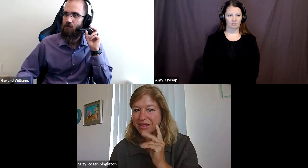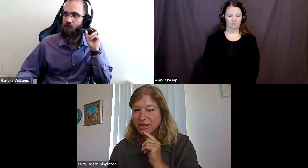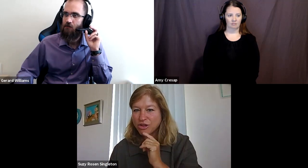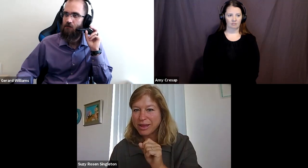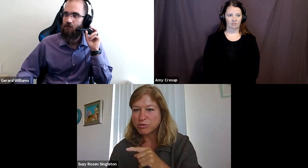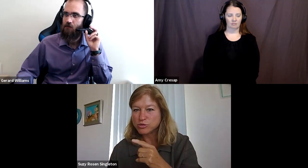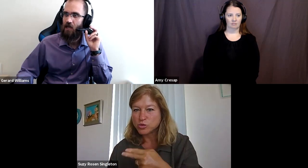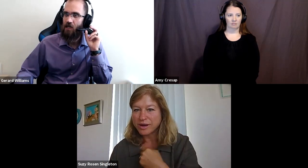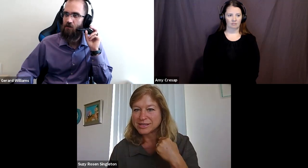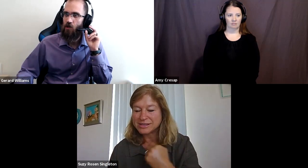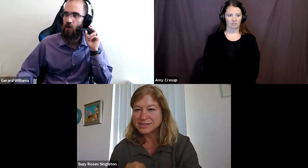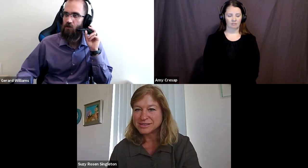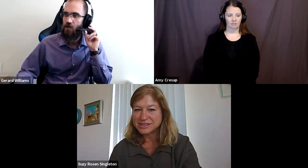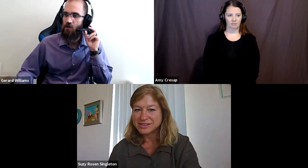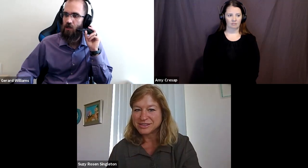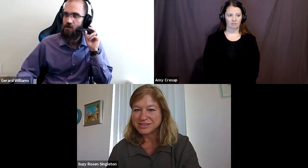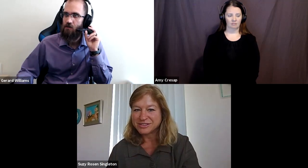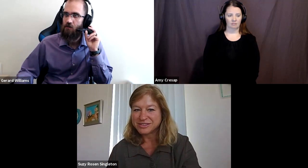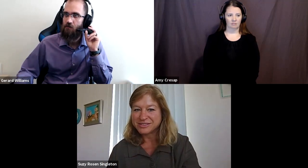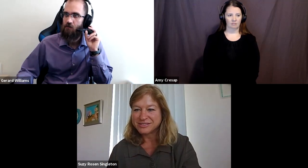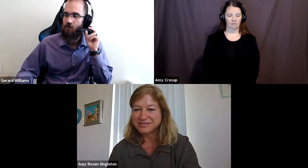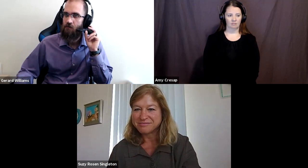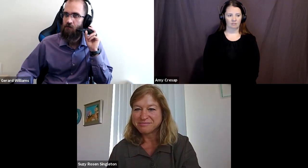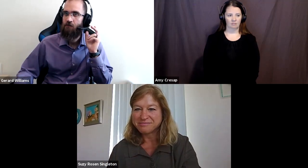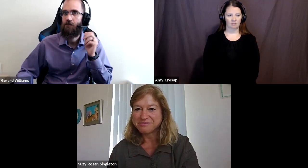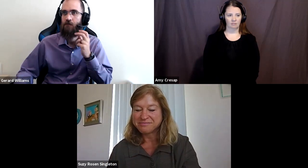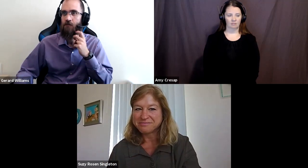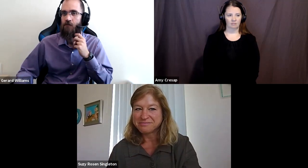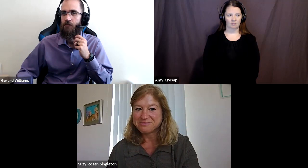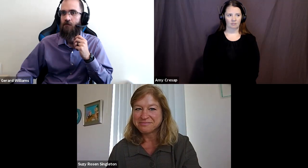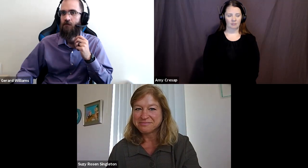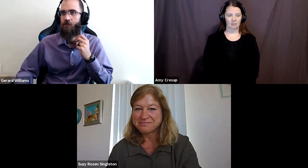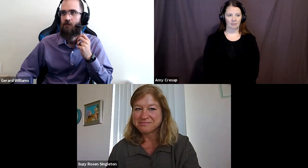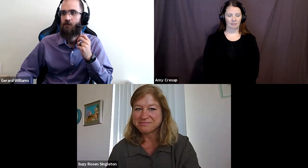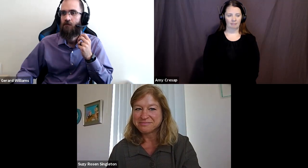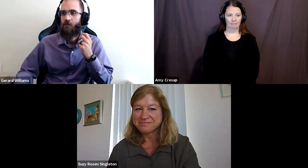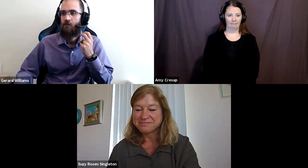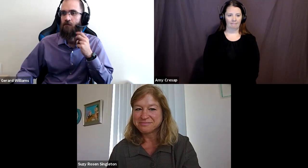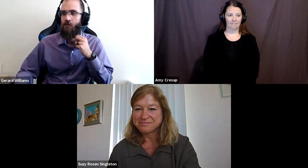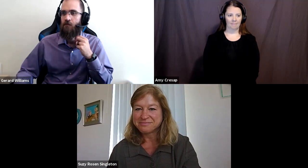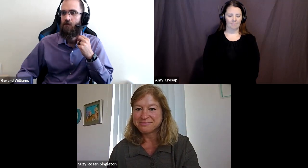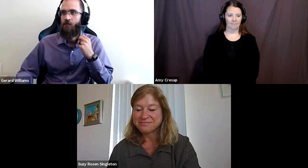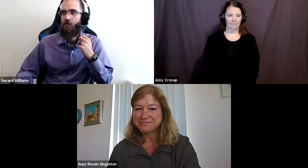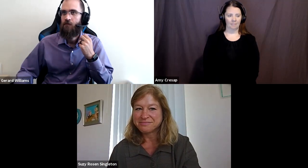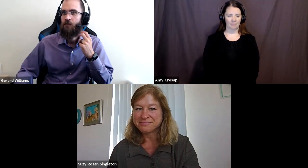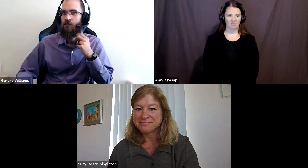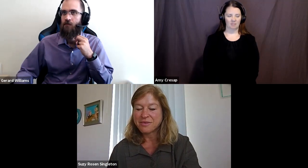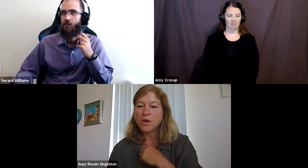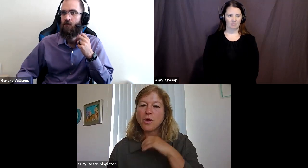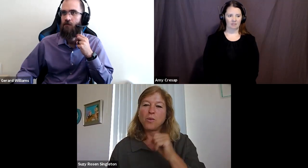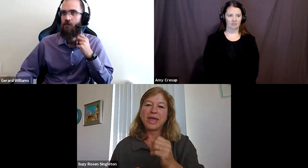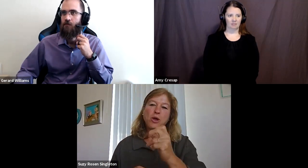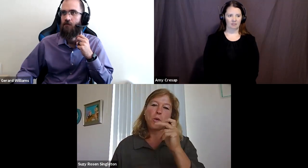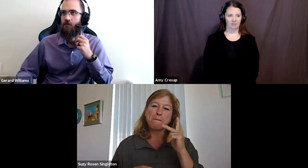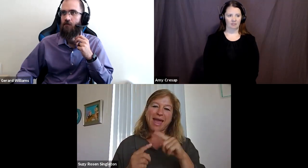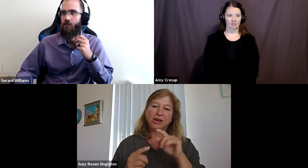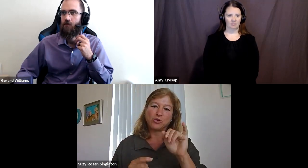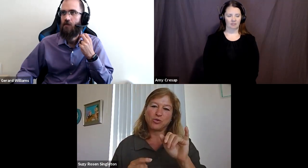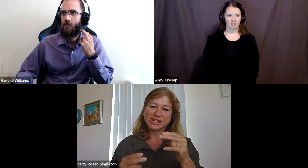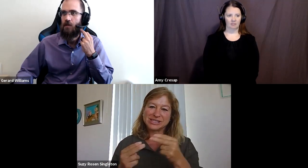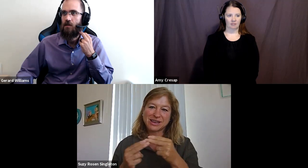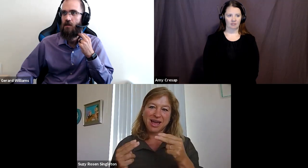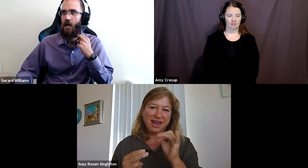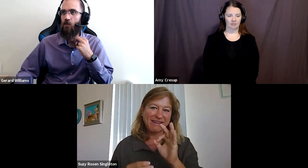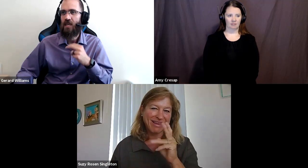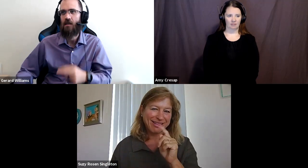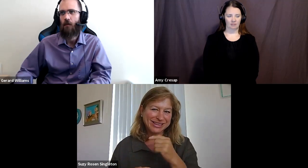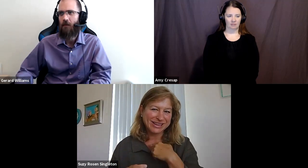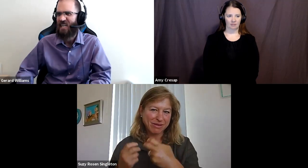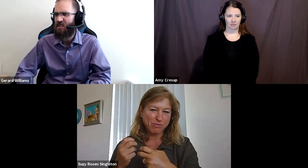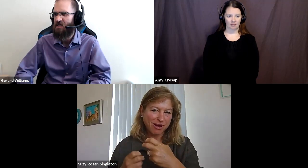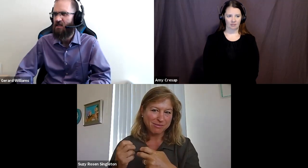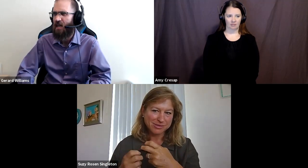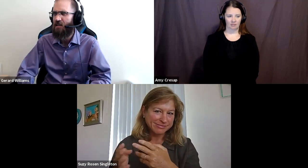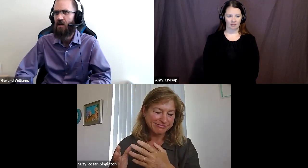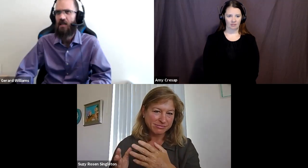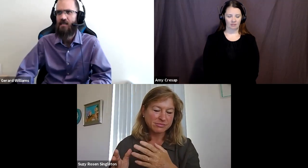Are you able to join us? We can come back to this slide if Eliot is